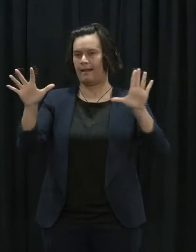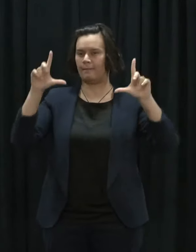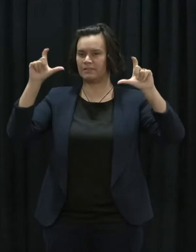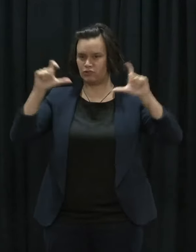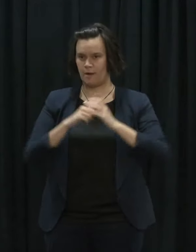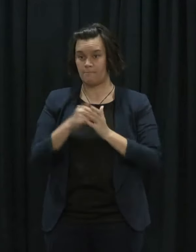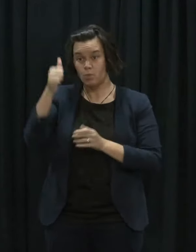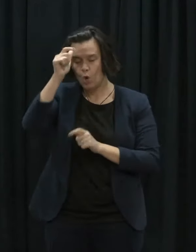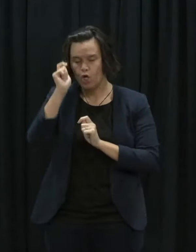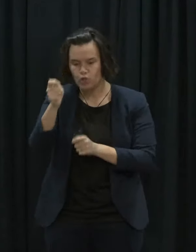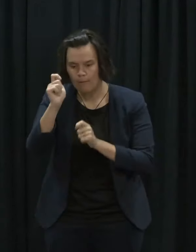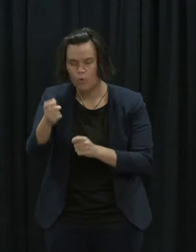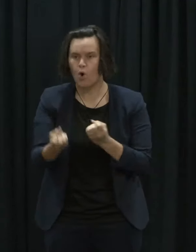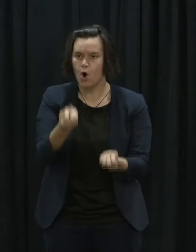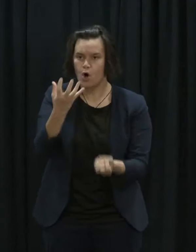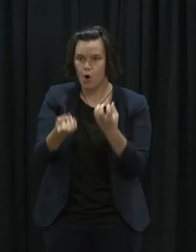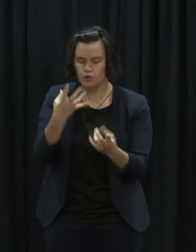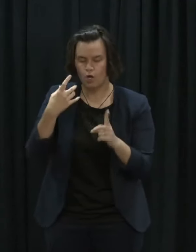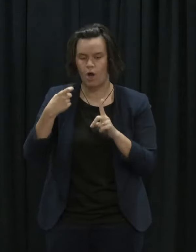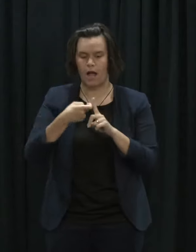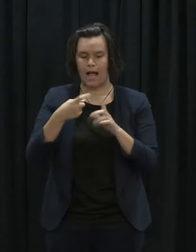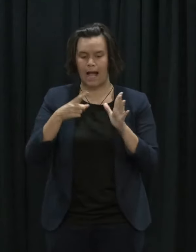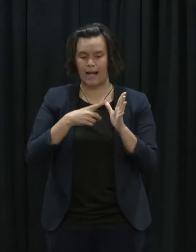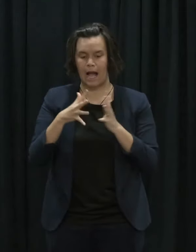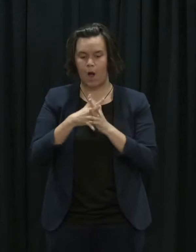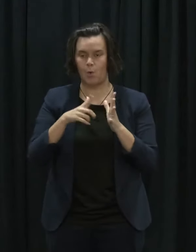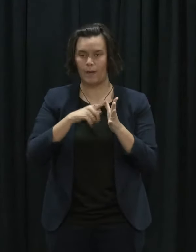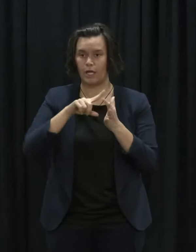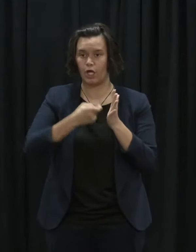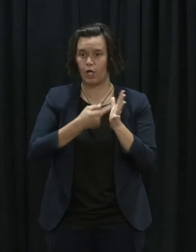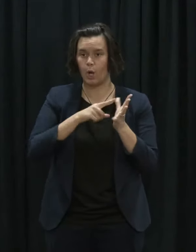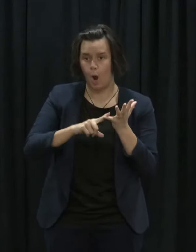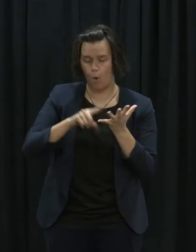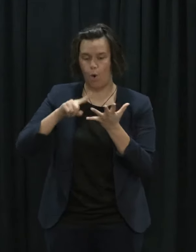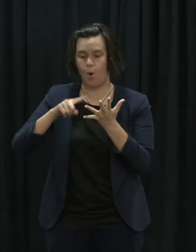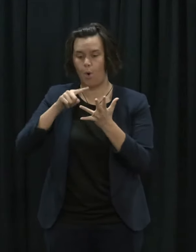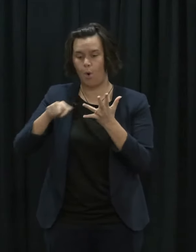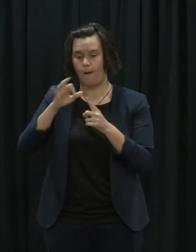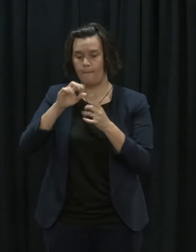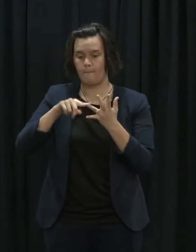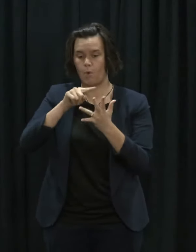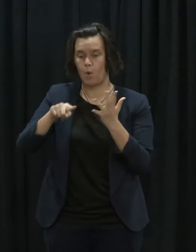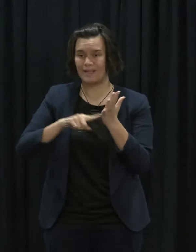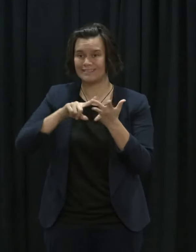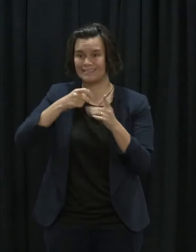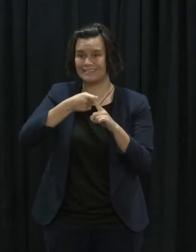opening also.